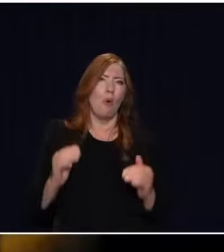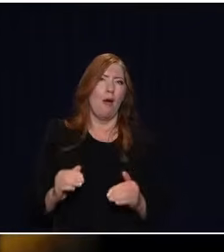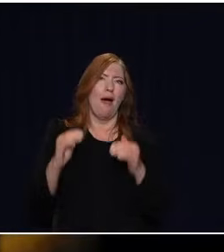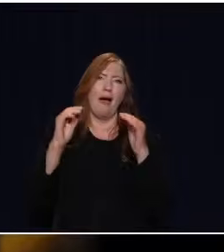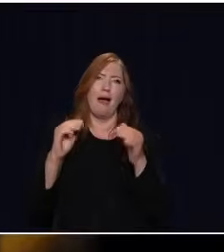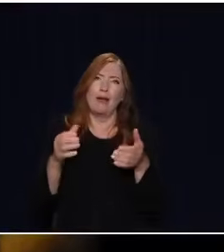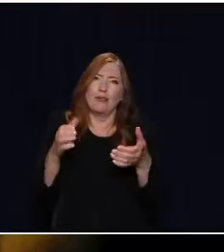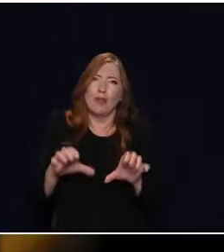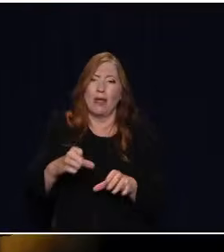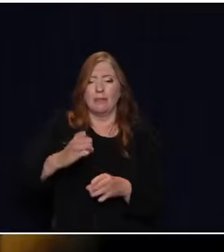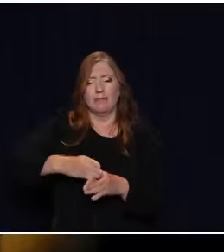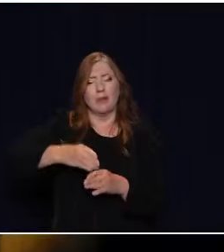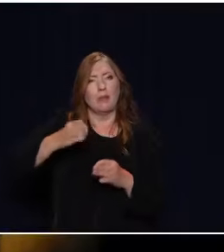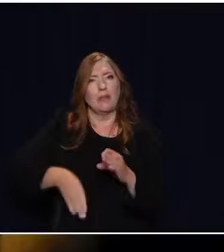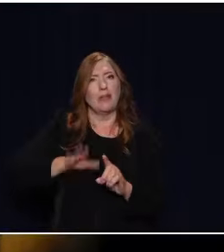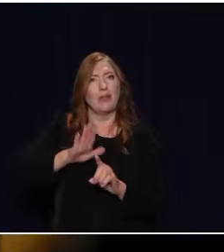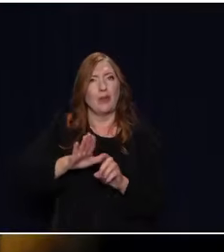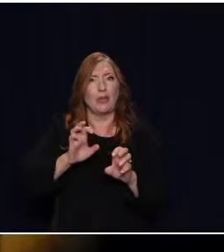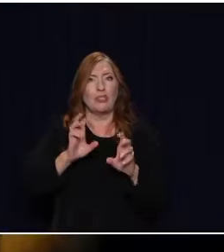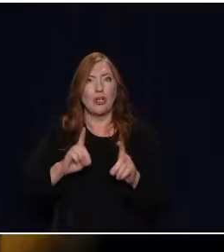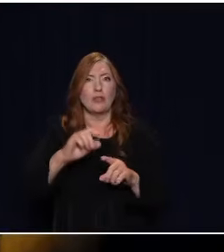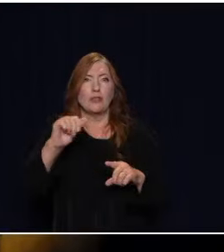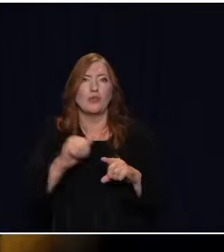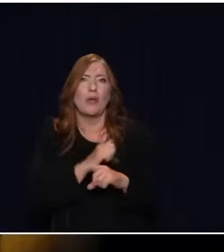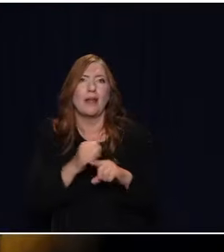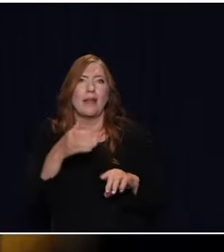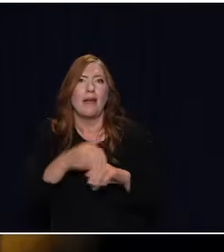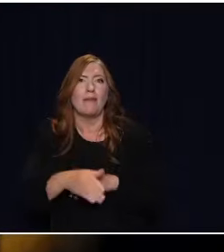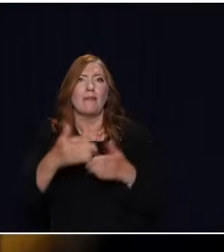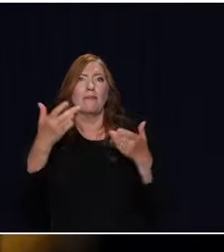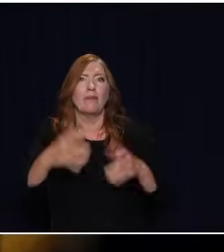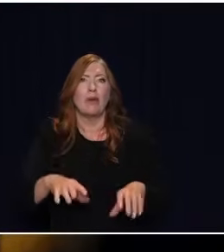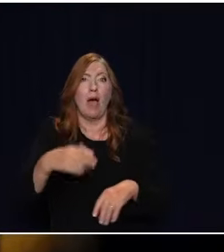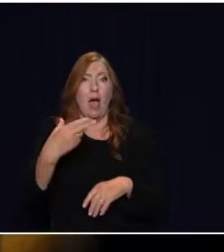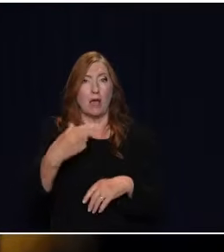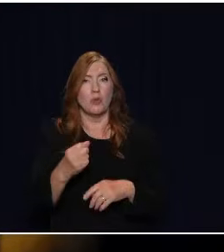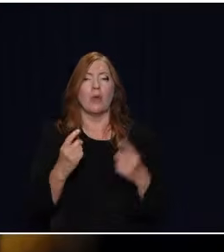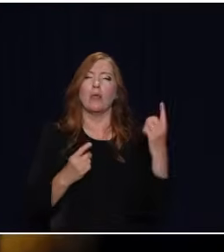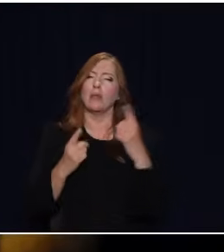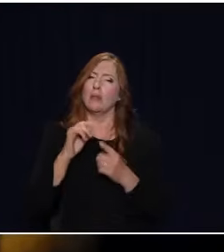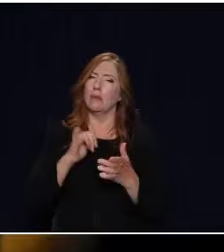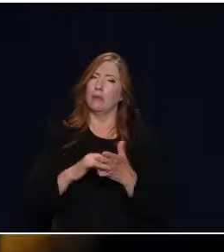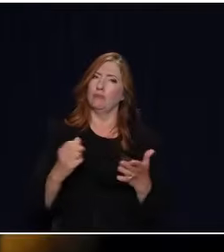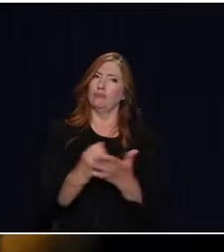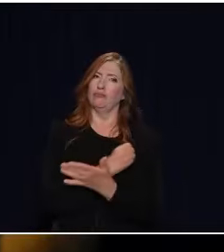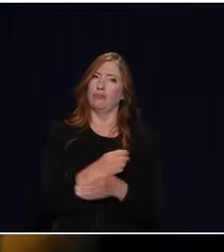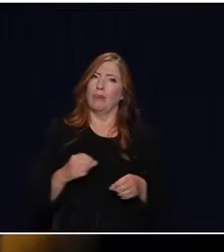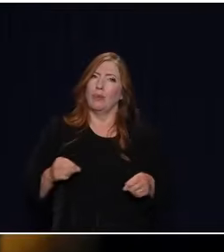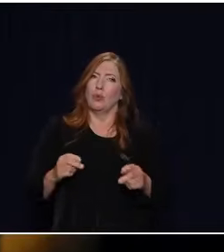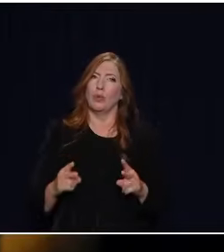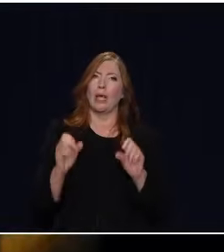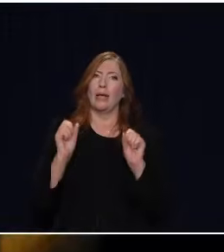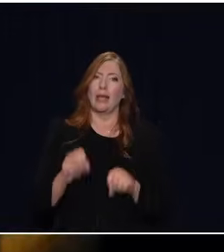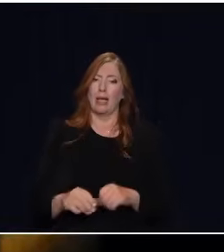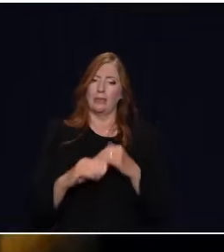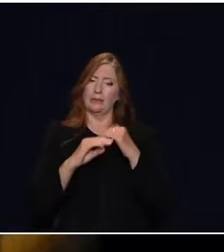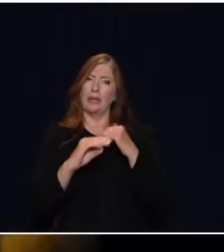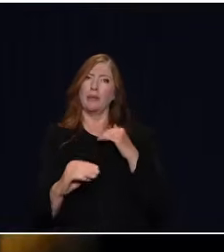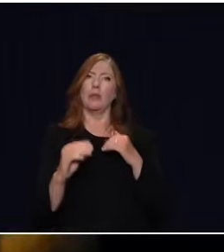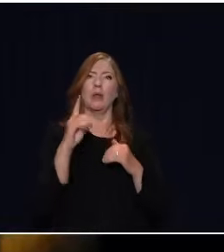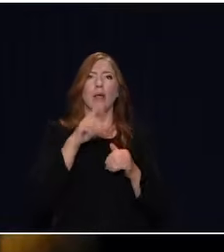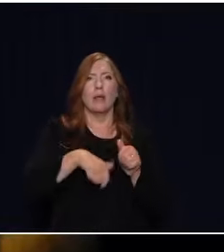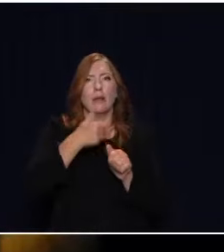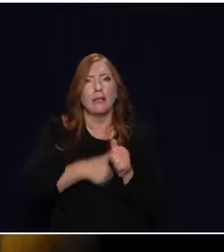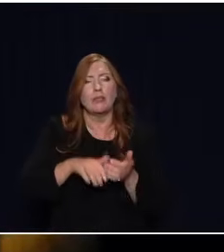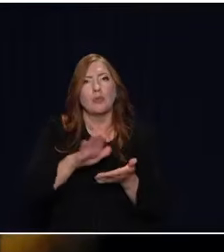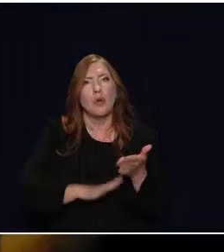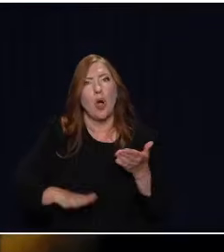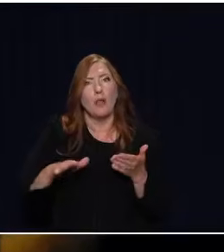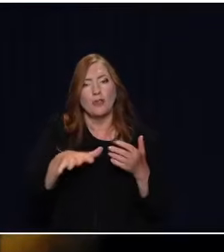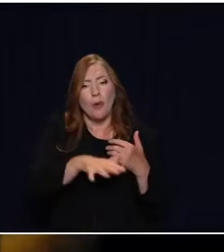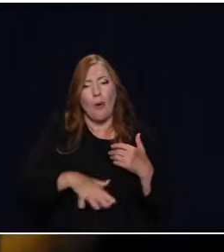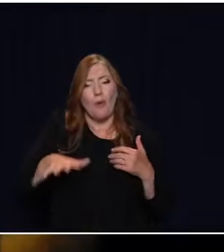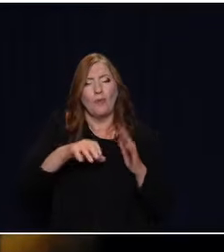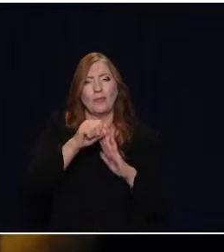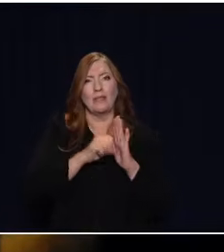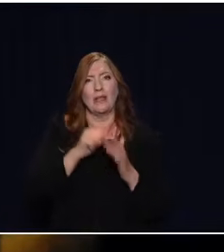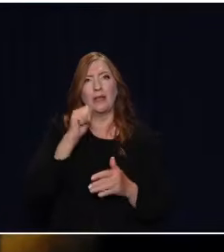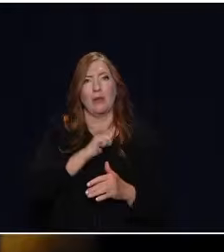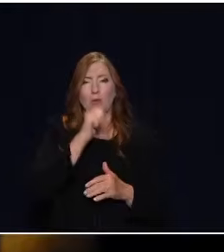SCHOOLS WHO ENROLL IN C T E AND